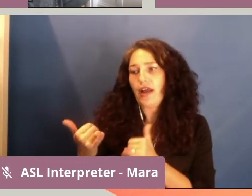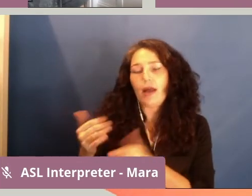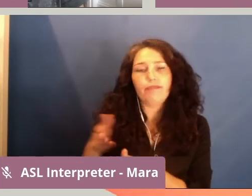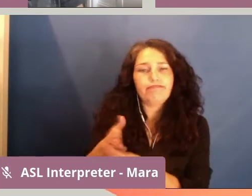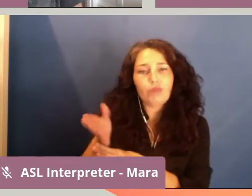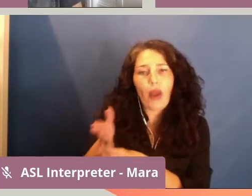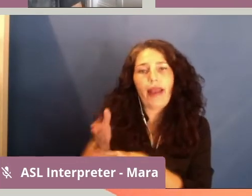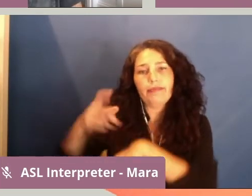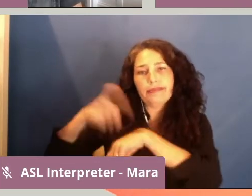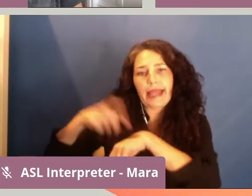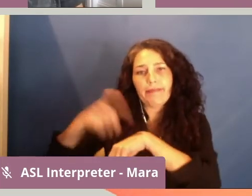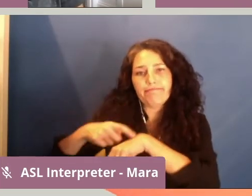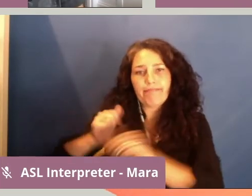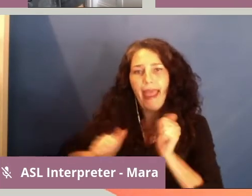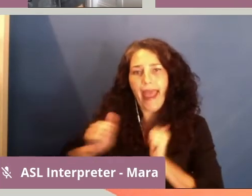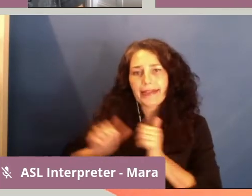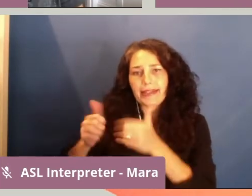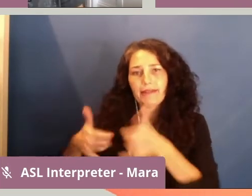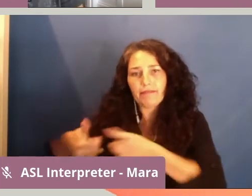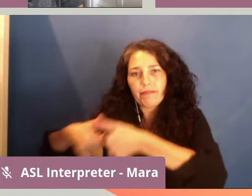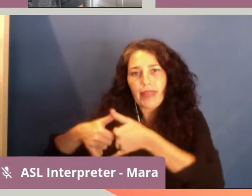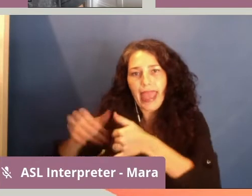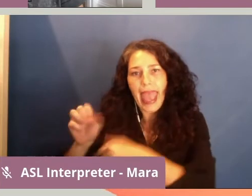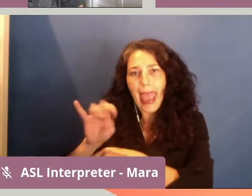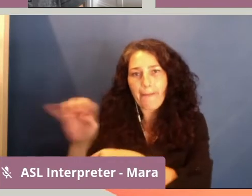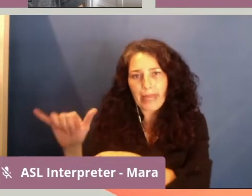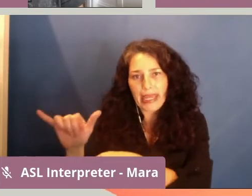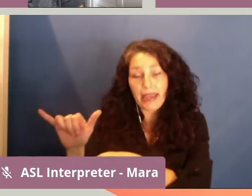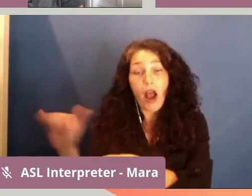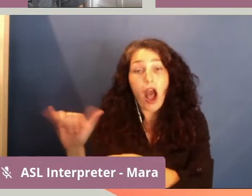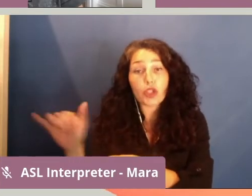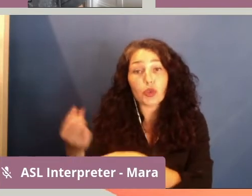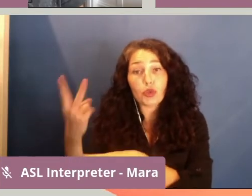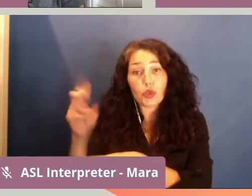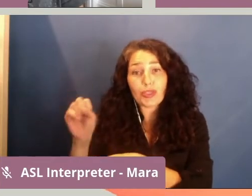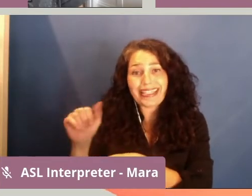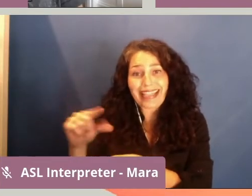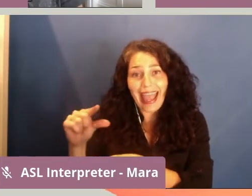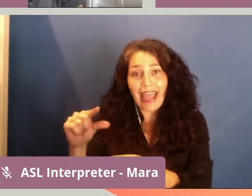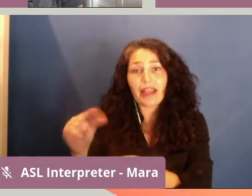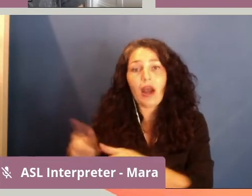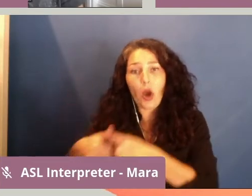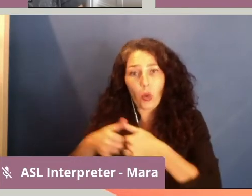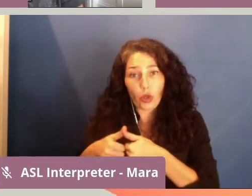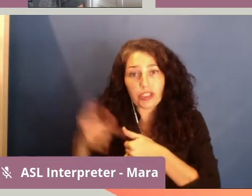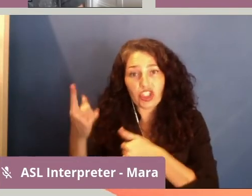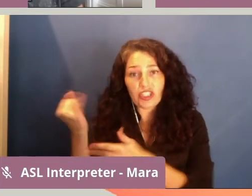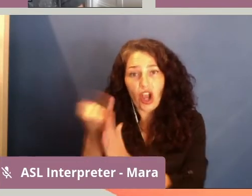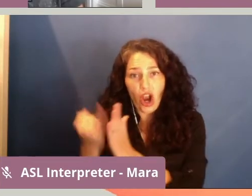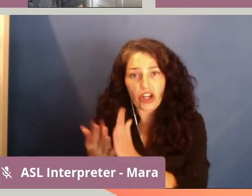Laverne also holds two SAG Awards. An artist and advocate of moving beyond gender expectations